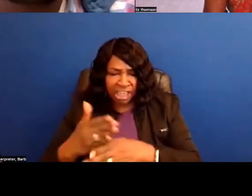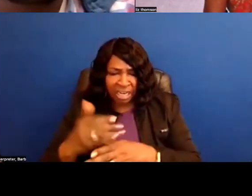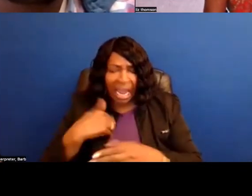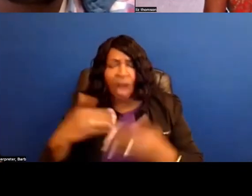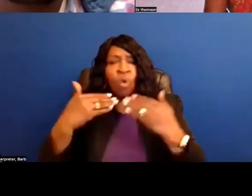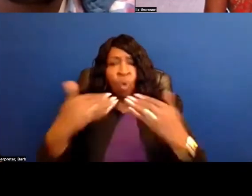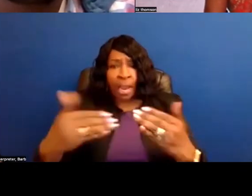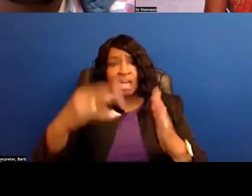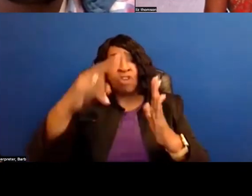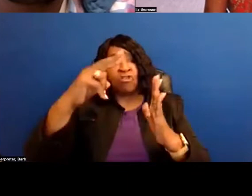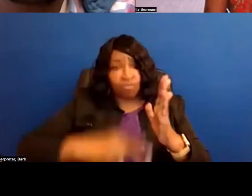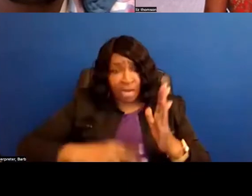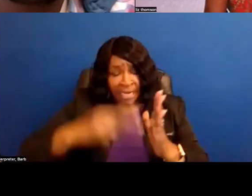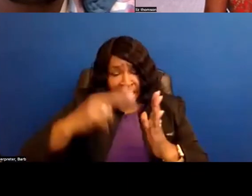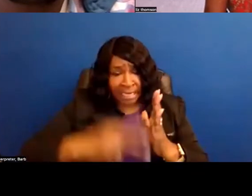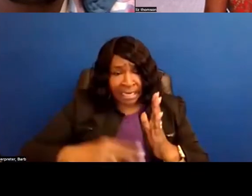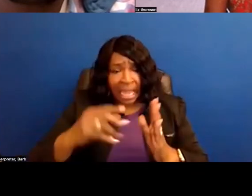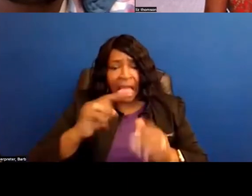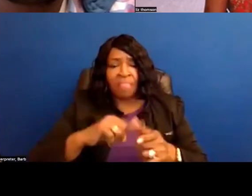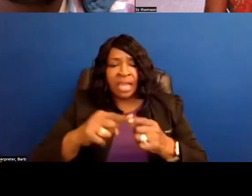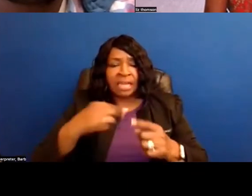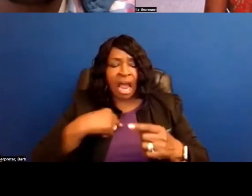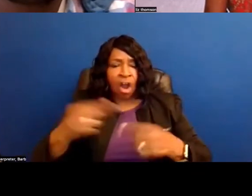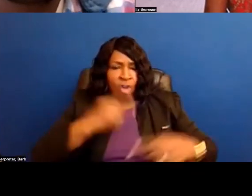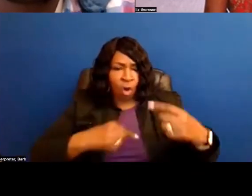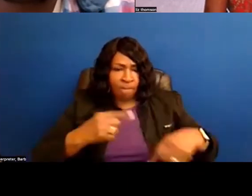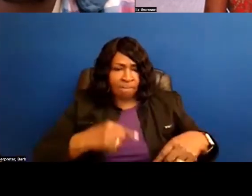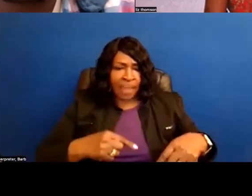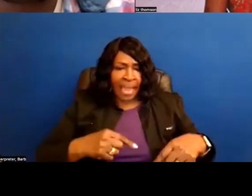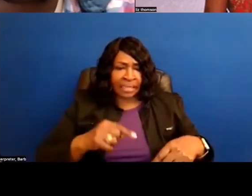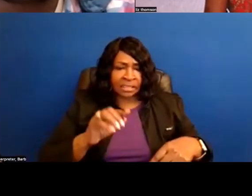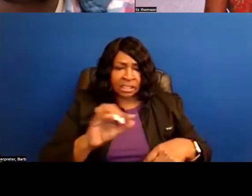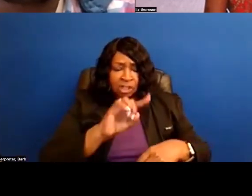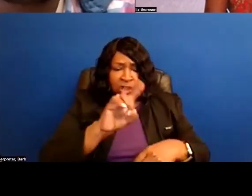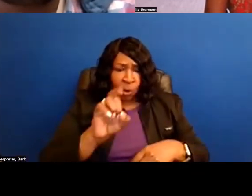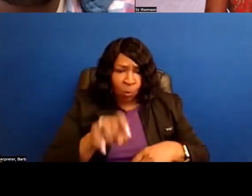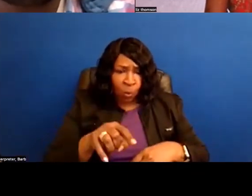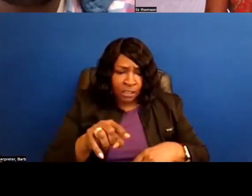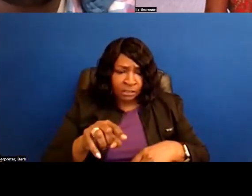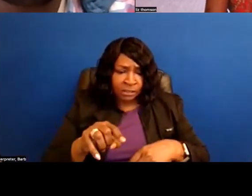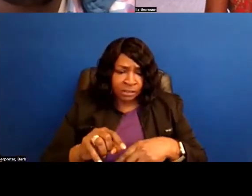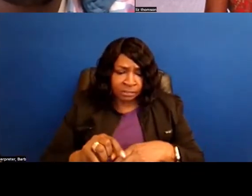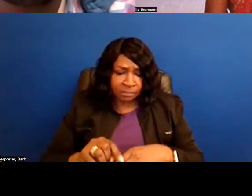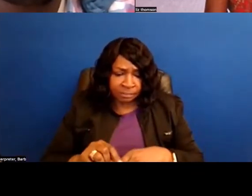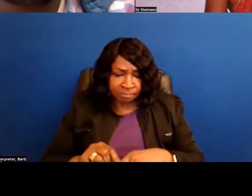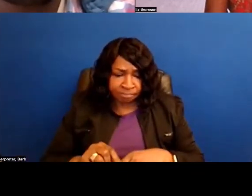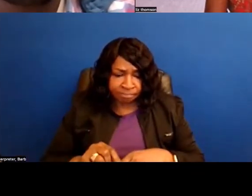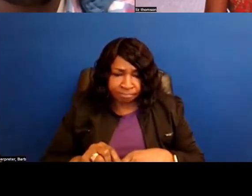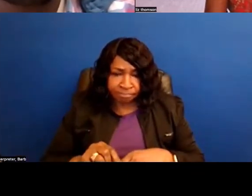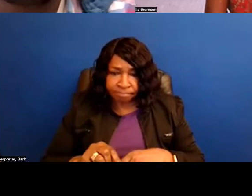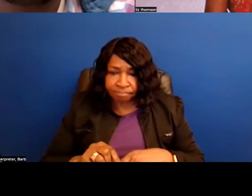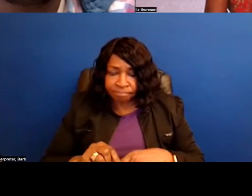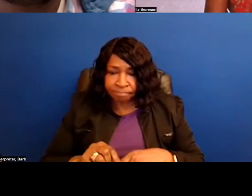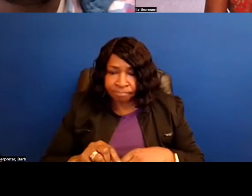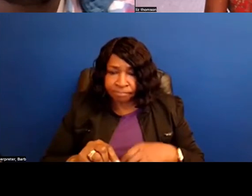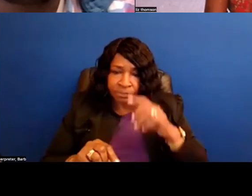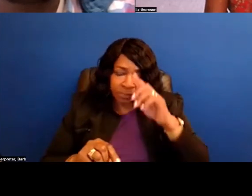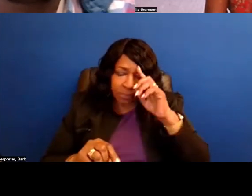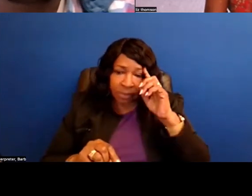and then I'll go back to Jae Jin's question. So, okay, so Courtney shared in the chat,